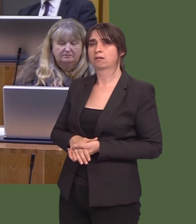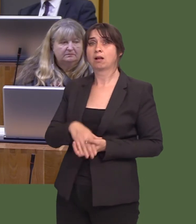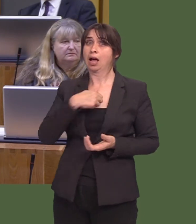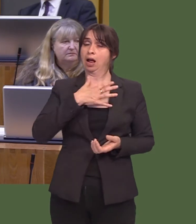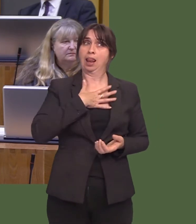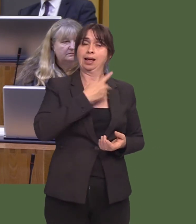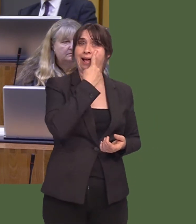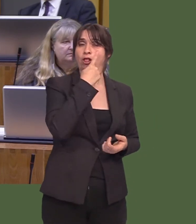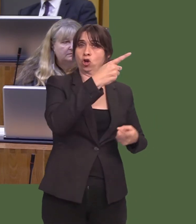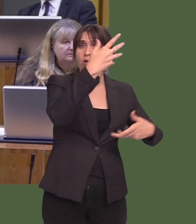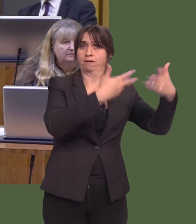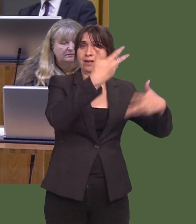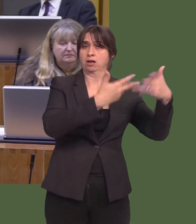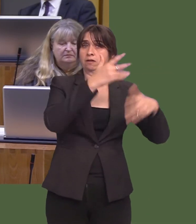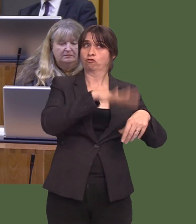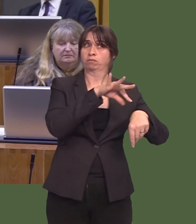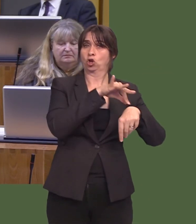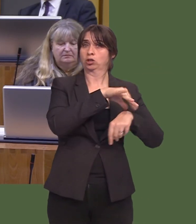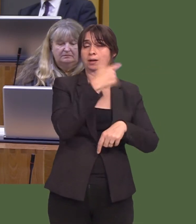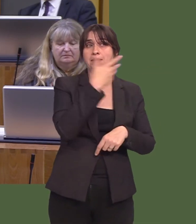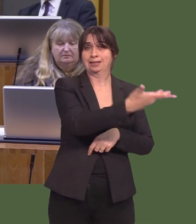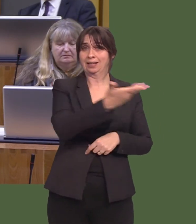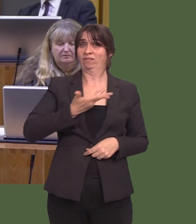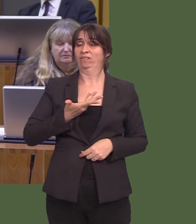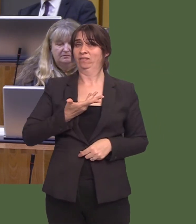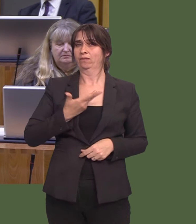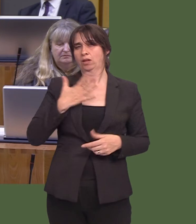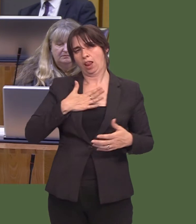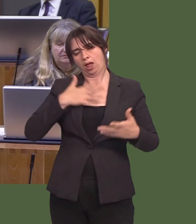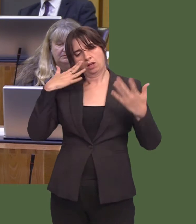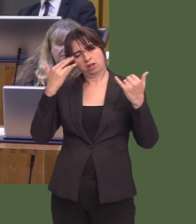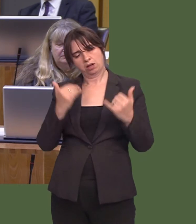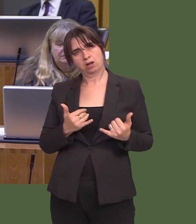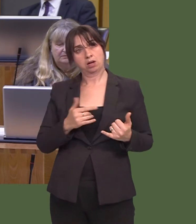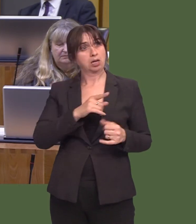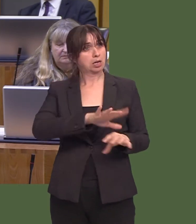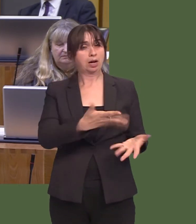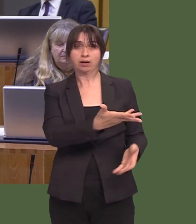so that we could study those data for accuracy. He hasnít done so. That would be a great help.